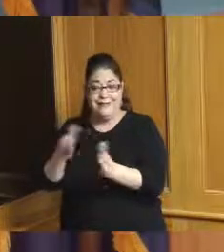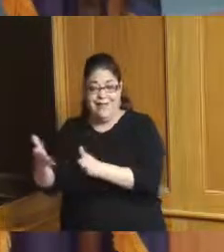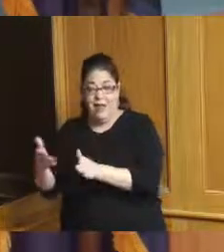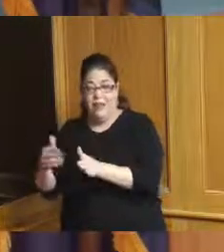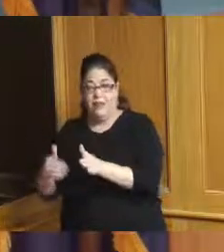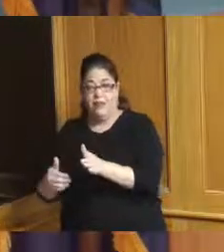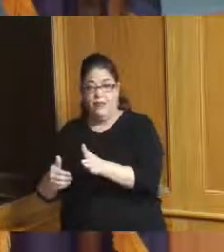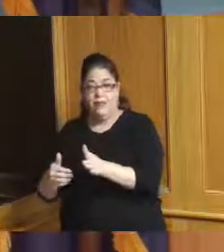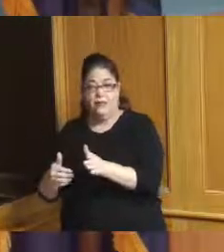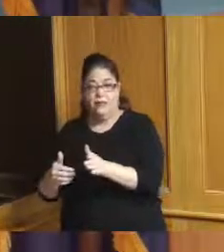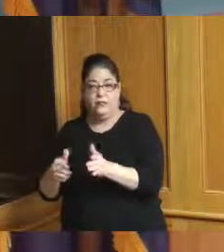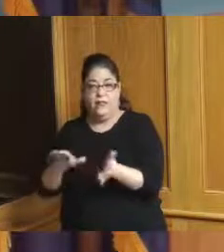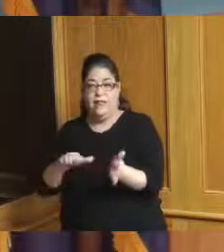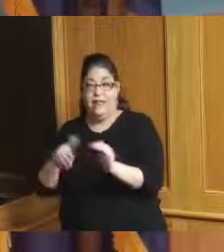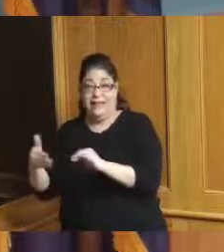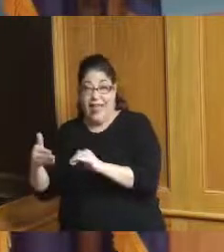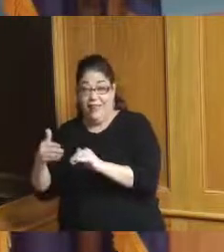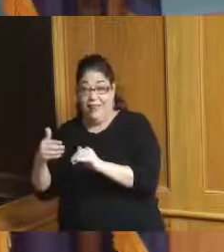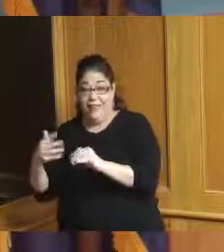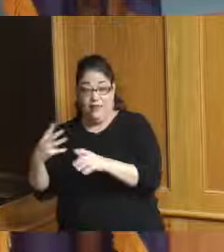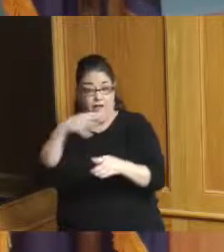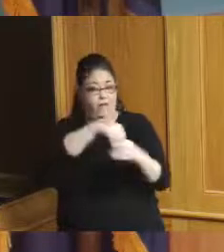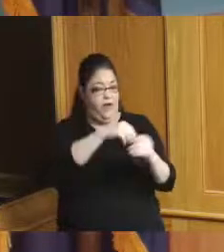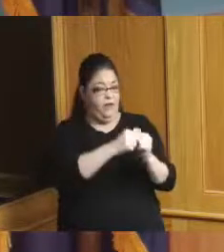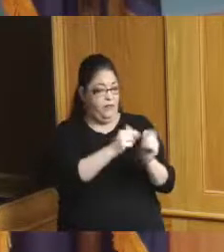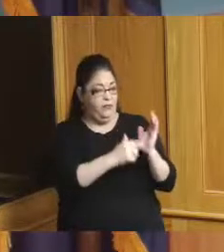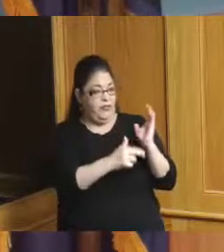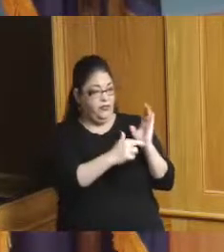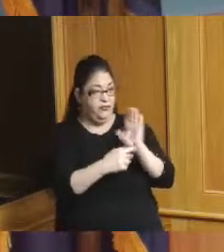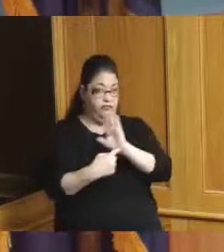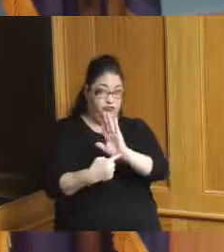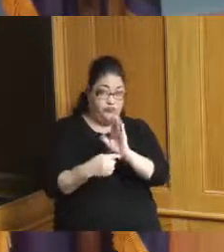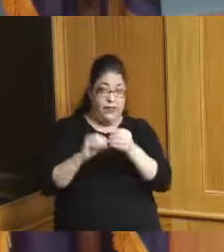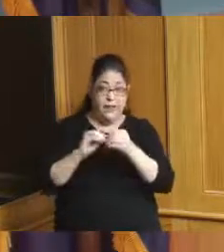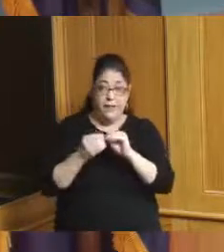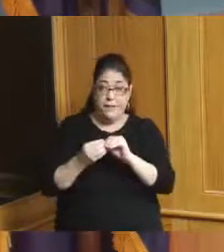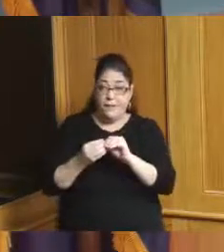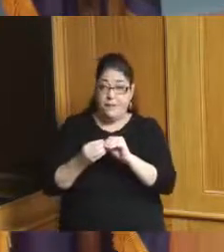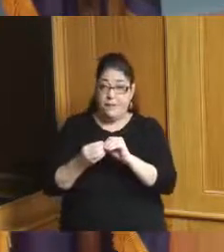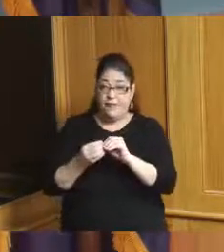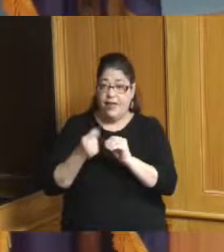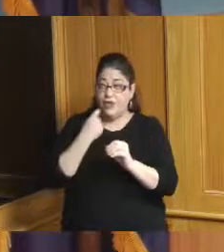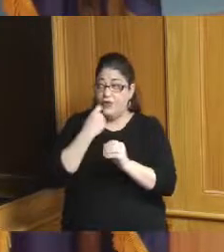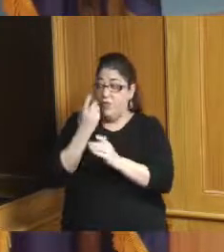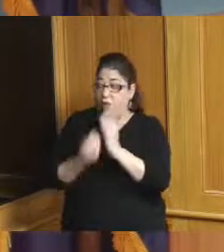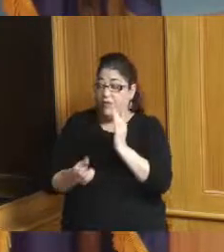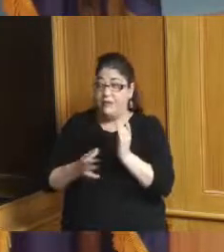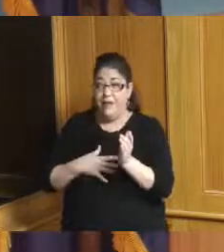did that play any role in our research to say you know I just lost my relative